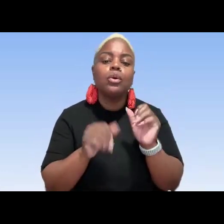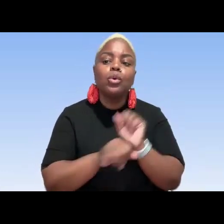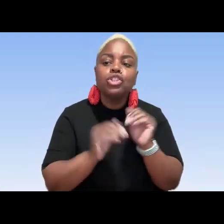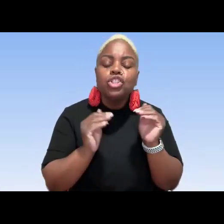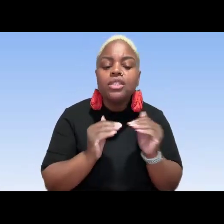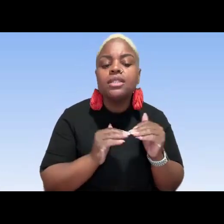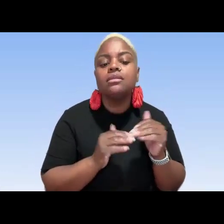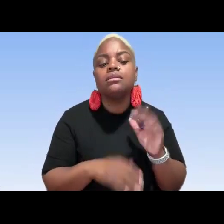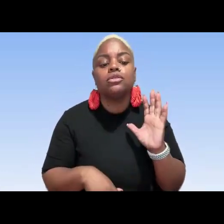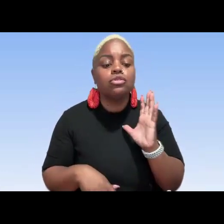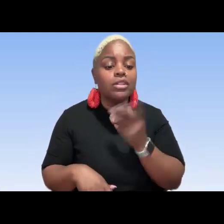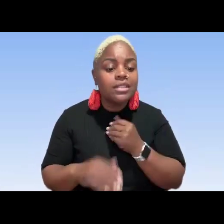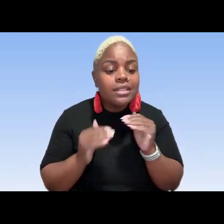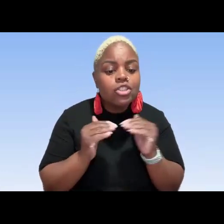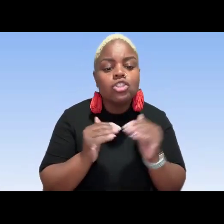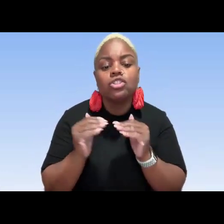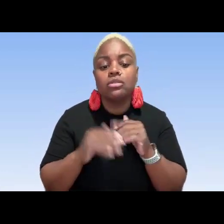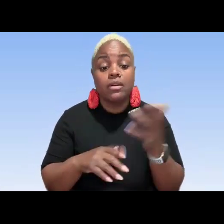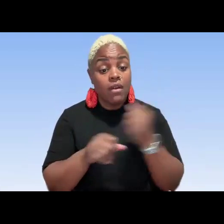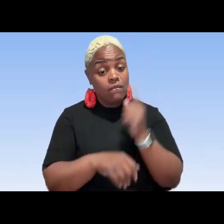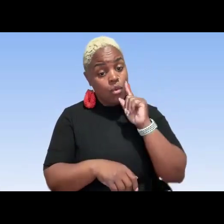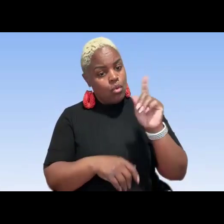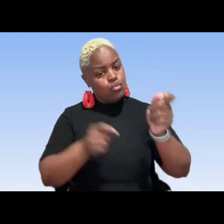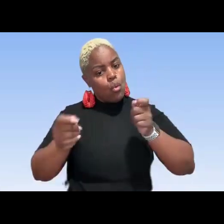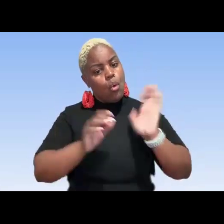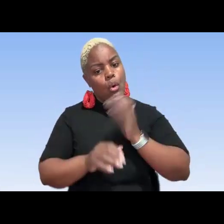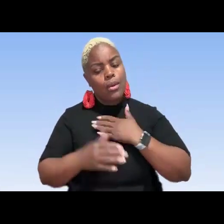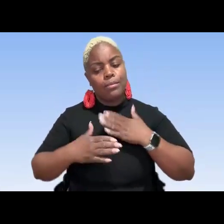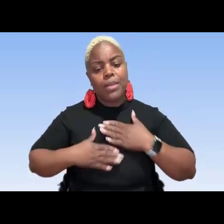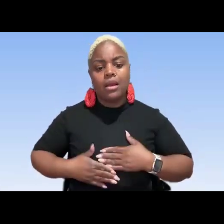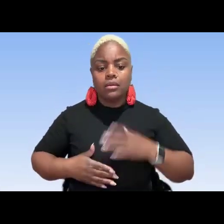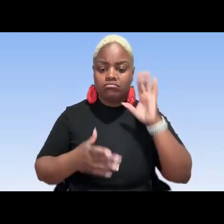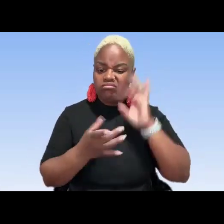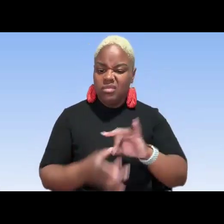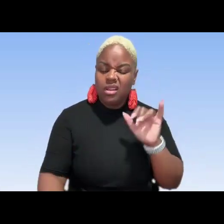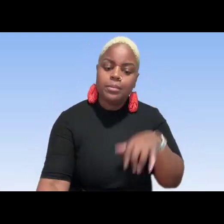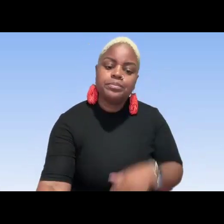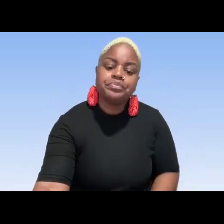the fight to control our body-minds, so much more, these are all connected.